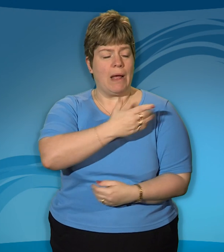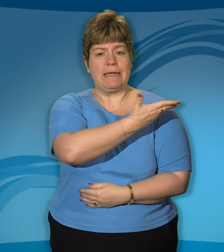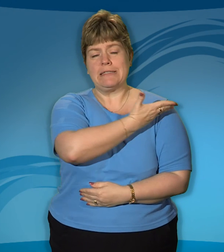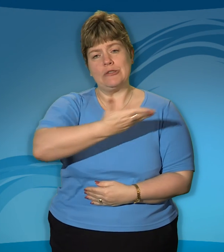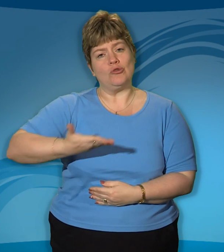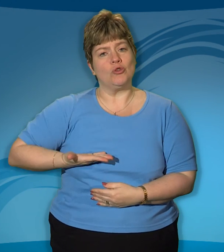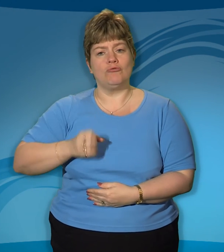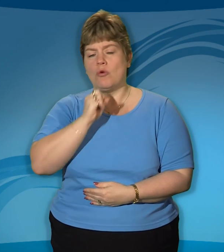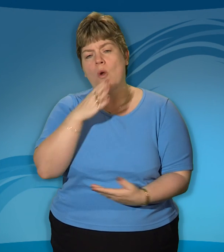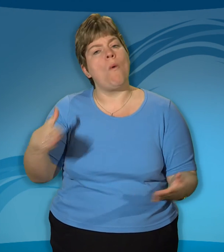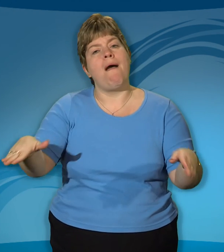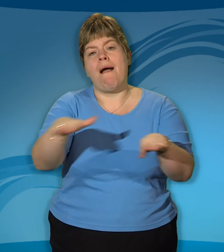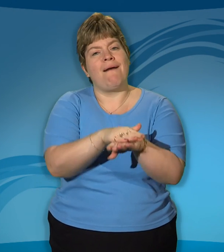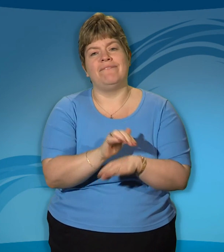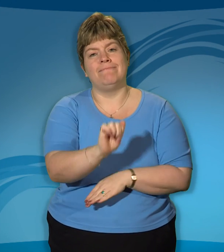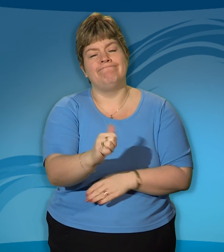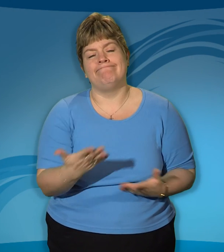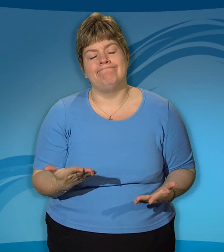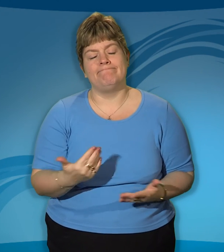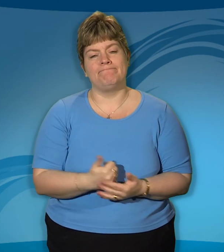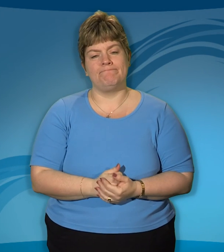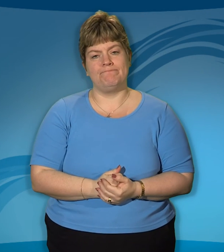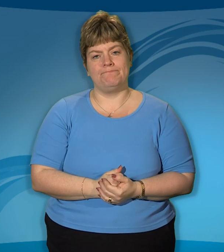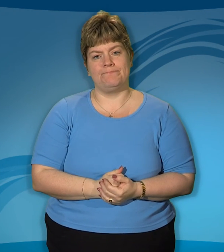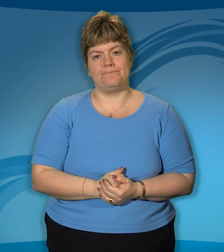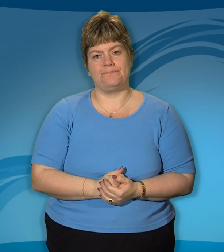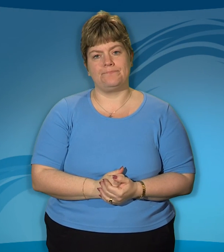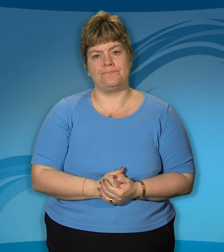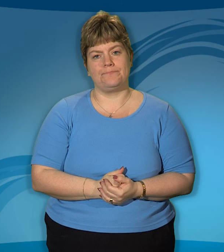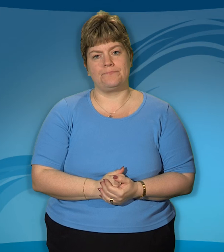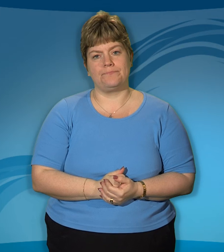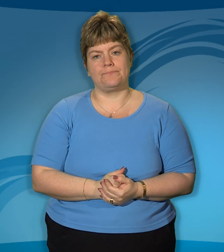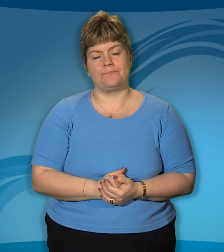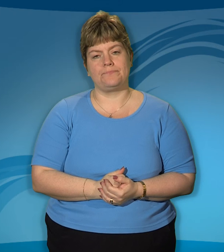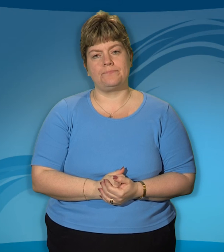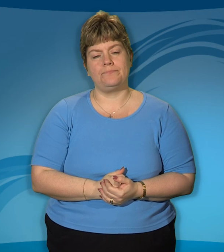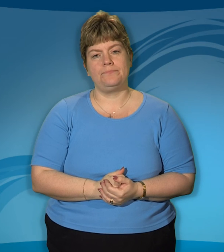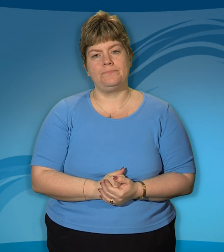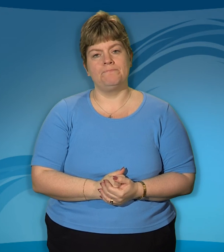Your insurance company may refuse to meet a claim if they feel you have driven too soon.